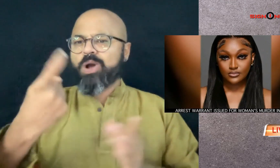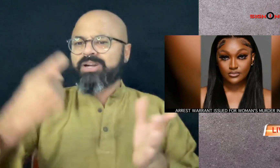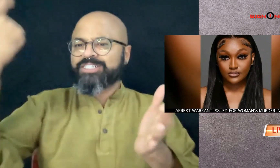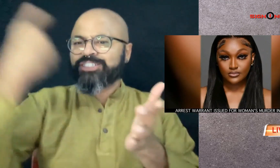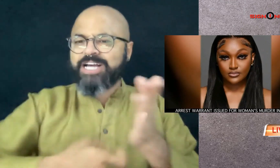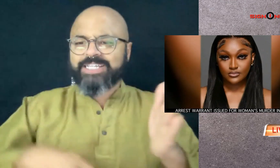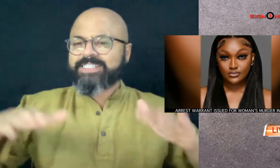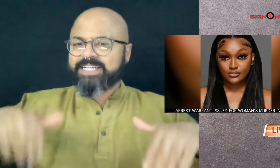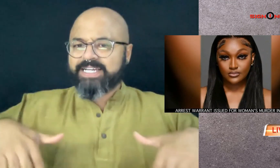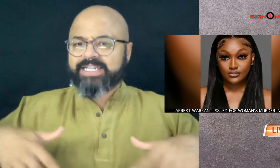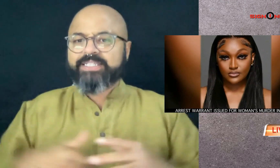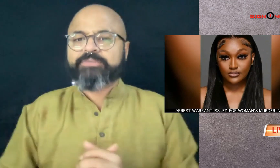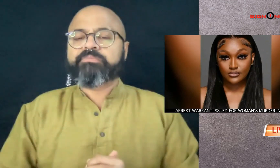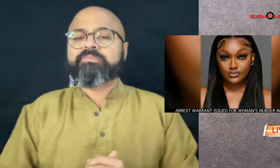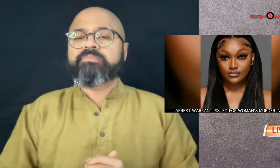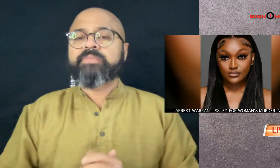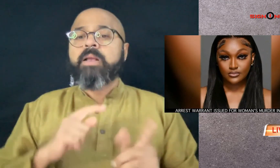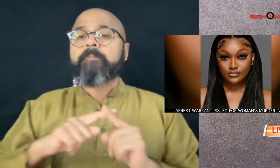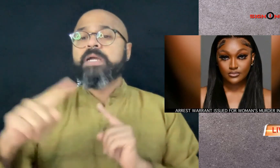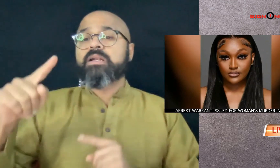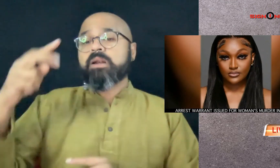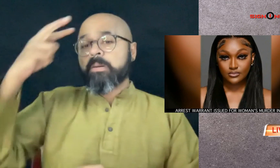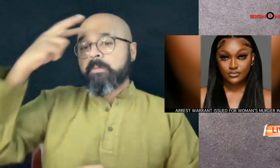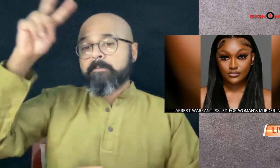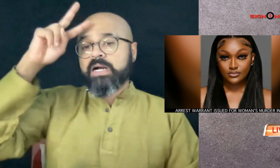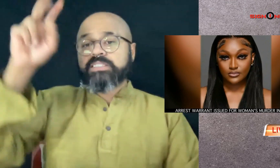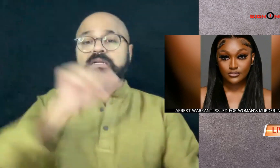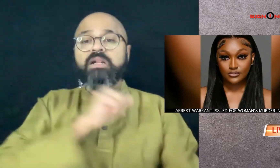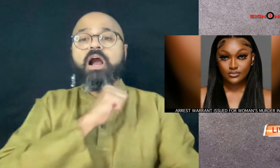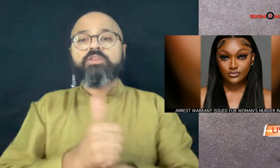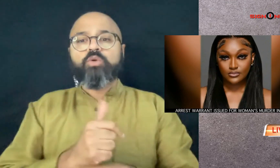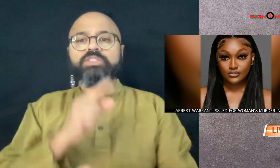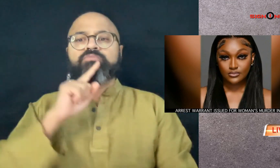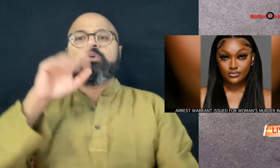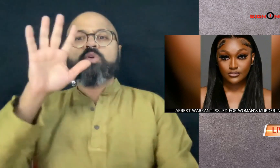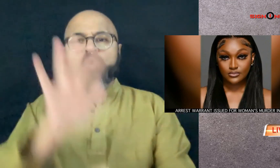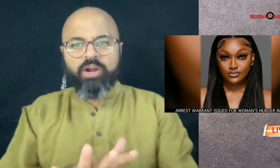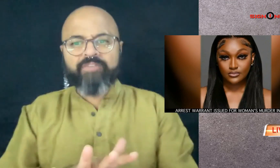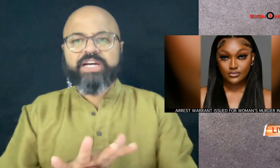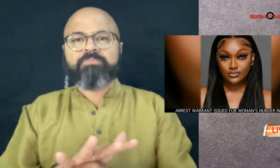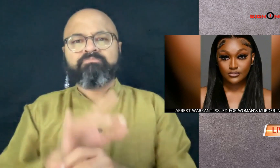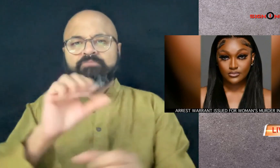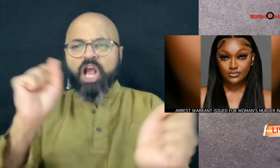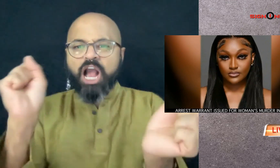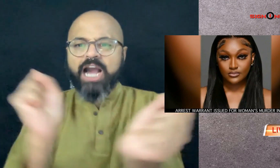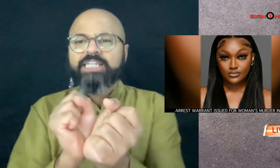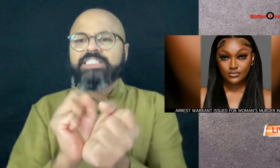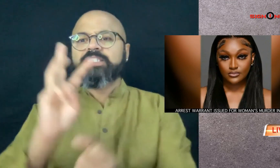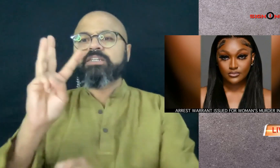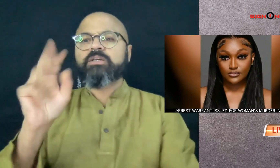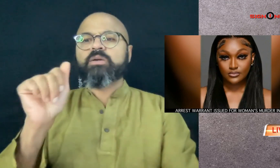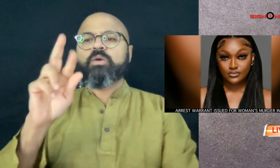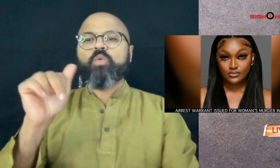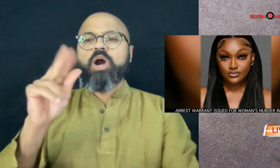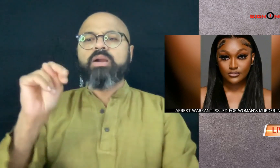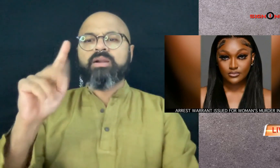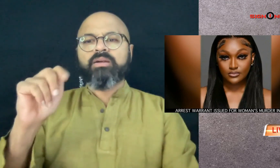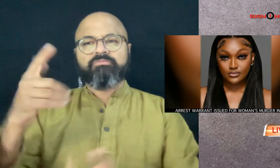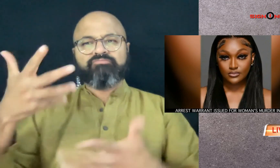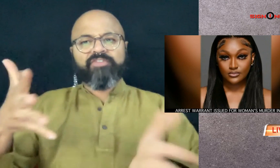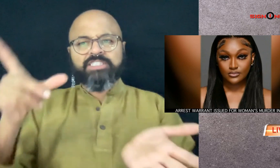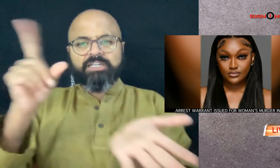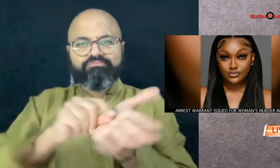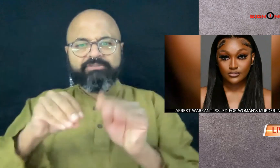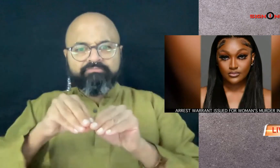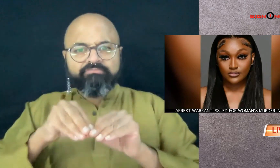has been charged yet but Mexican authorities confirm an arrest warrant has been issued